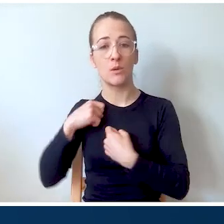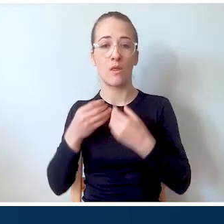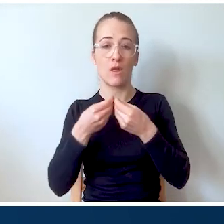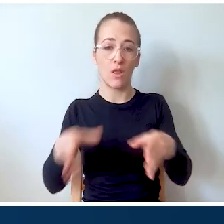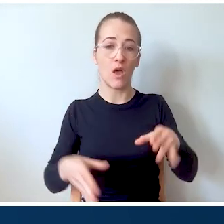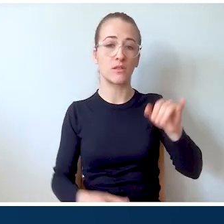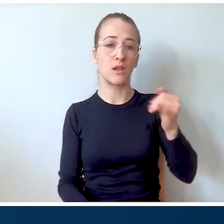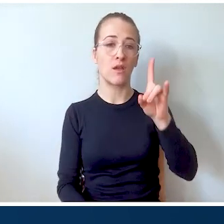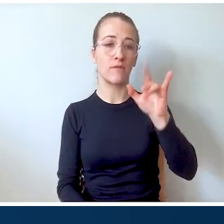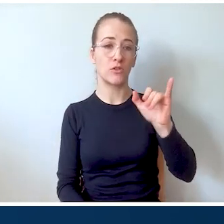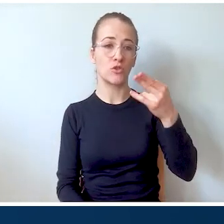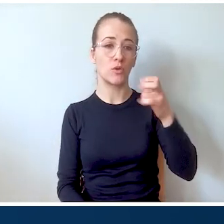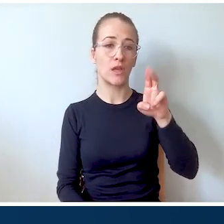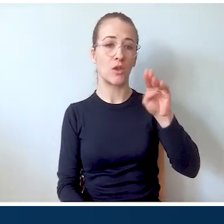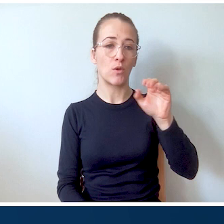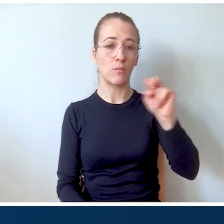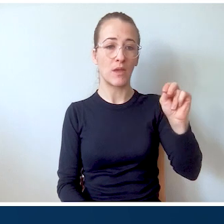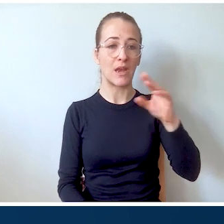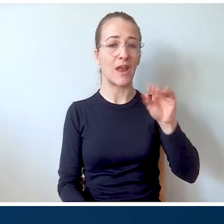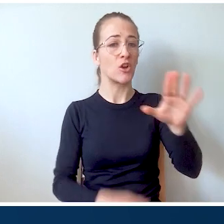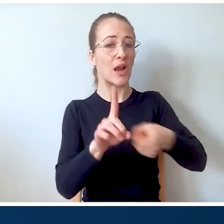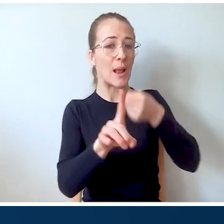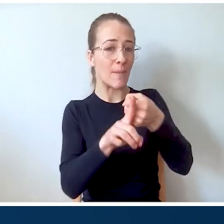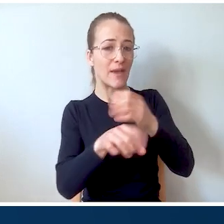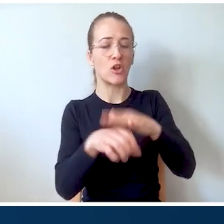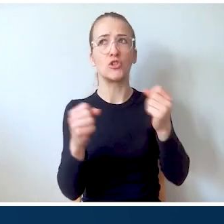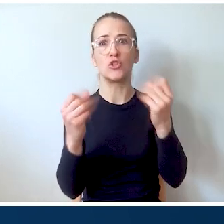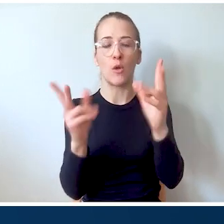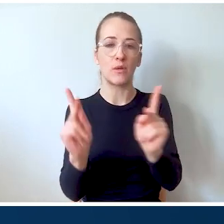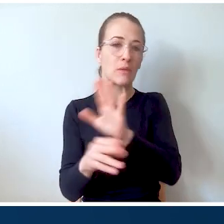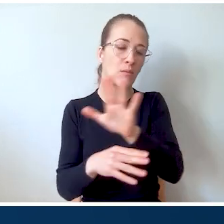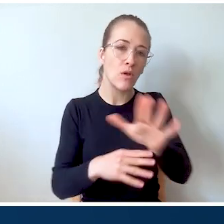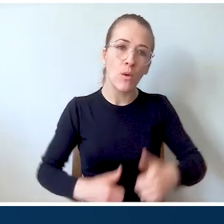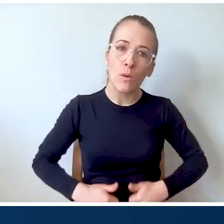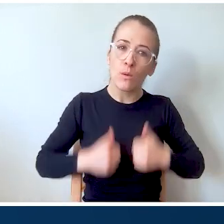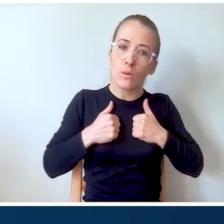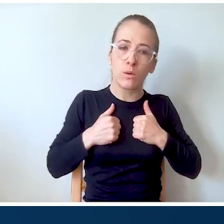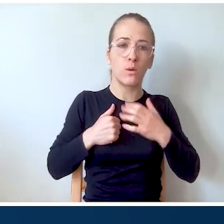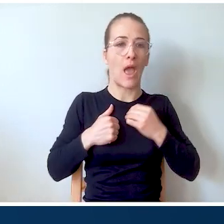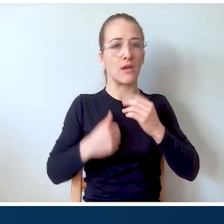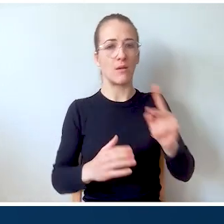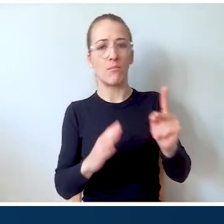and the impact that she has had on so many people's lives. And policies within which